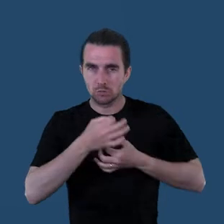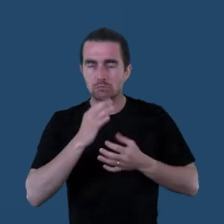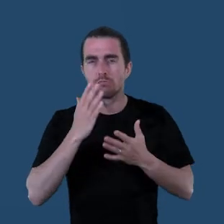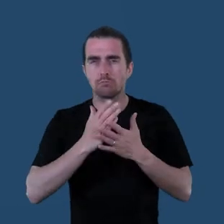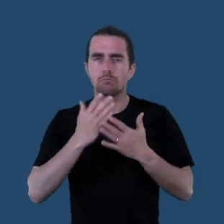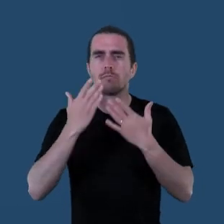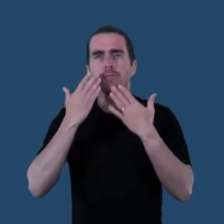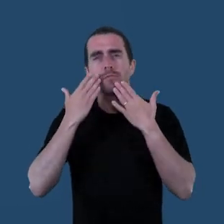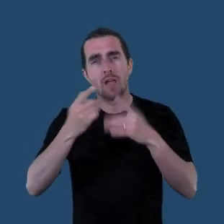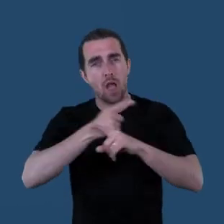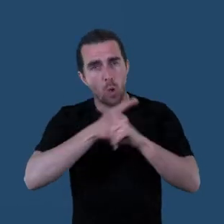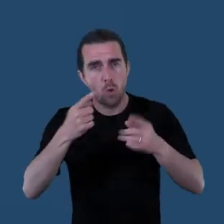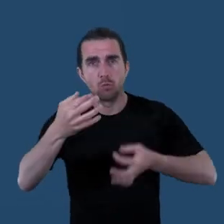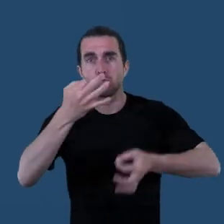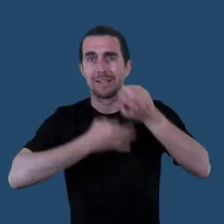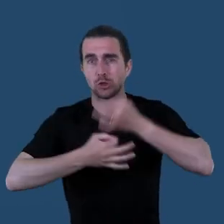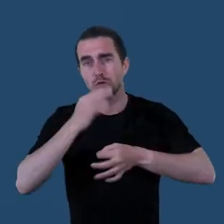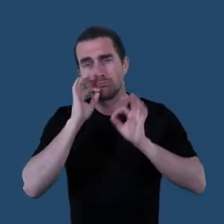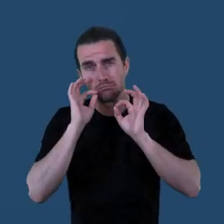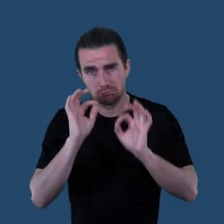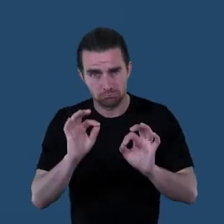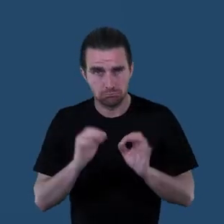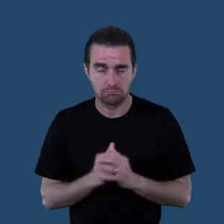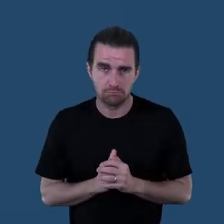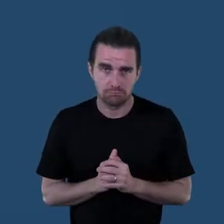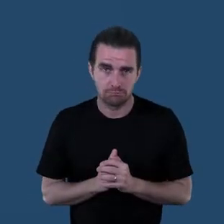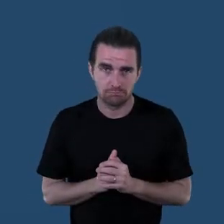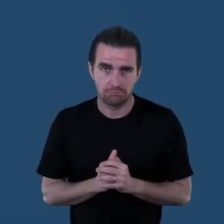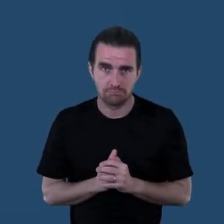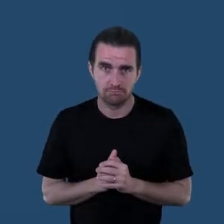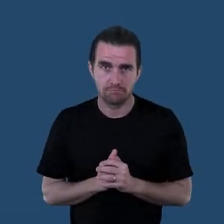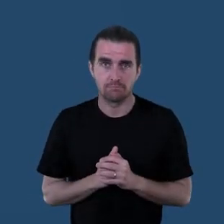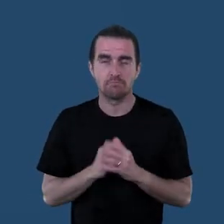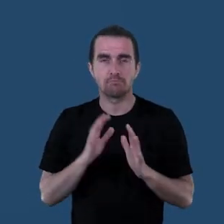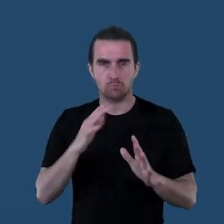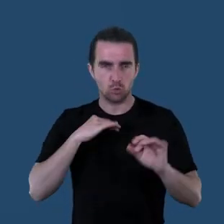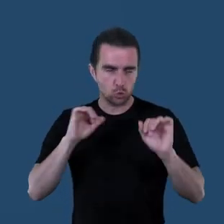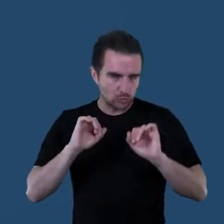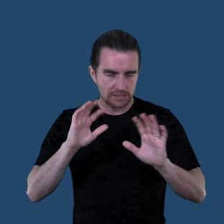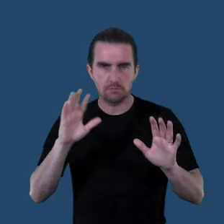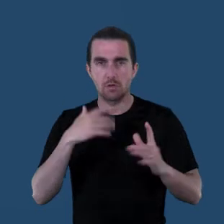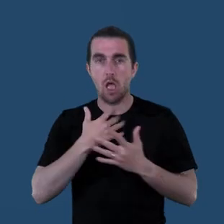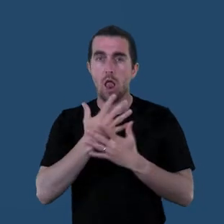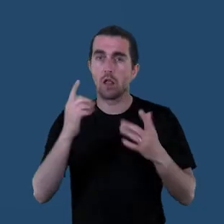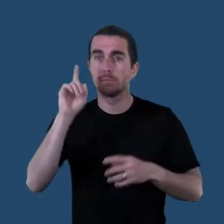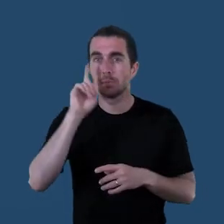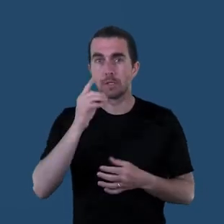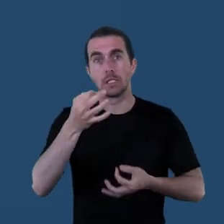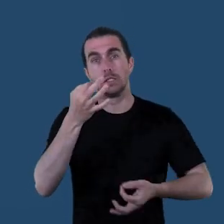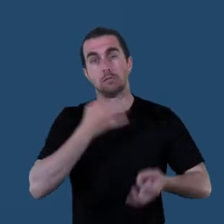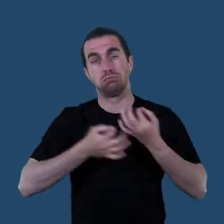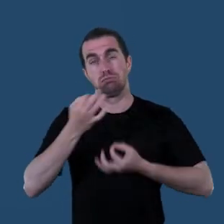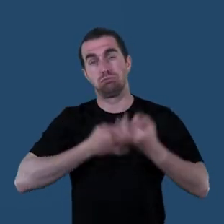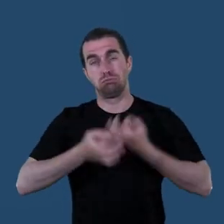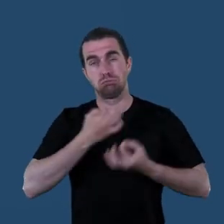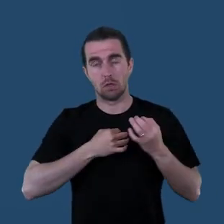Thank you very much, guys, for sending them in and waiting as we work our way through them. We've got lots of people been asking broadly